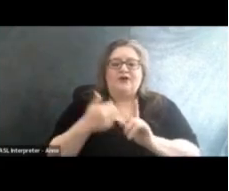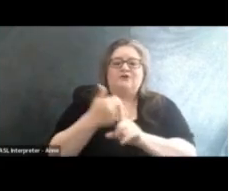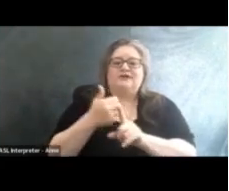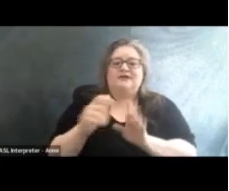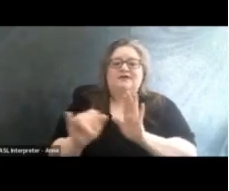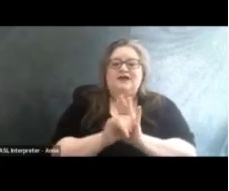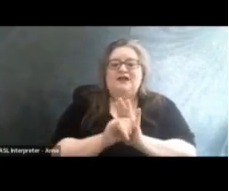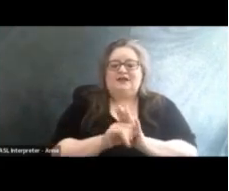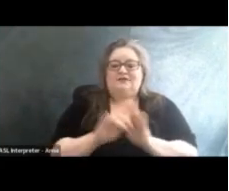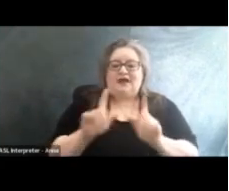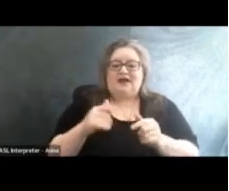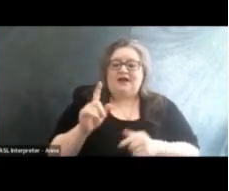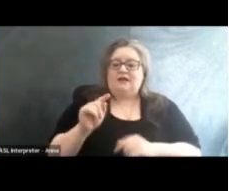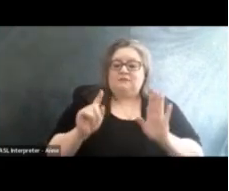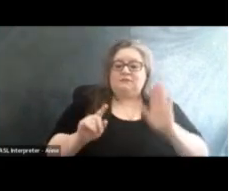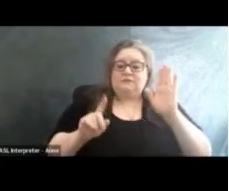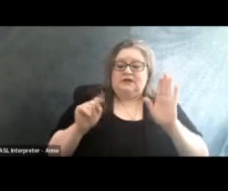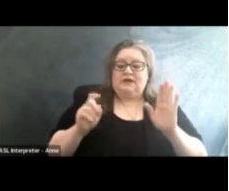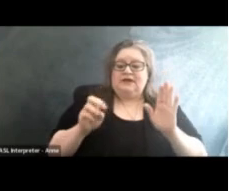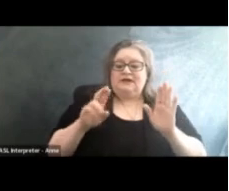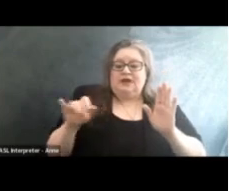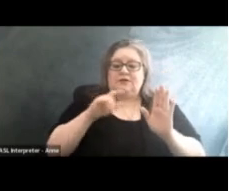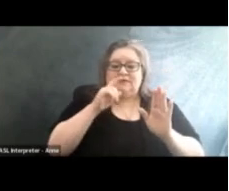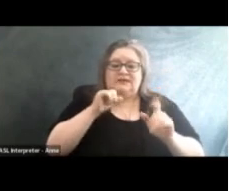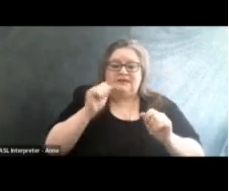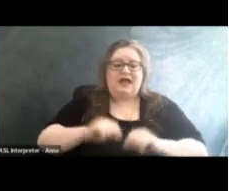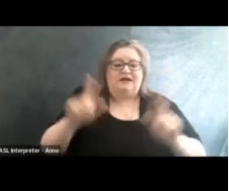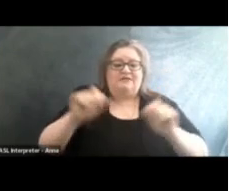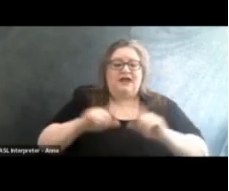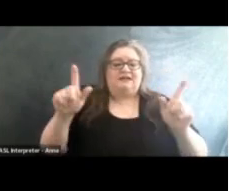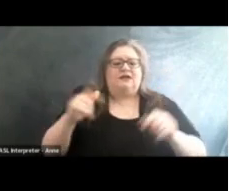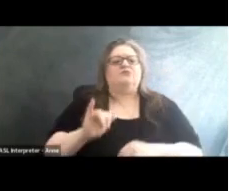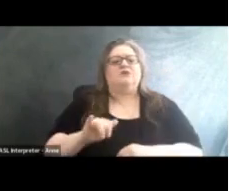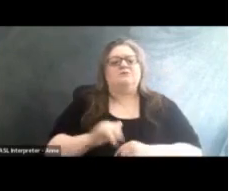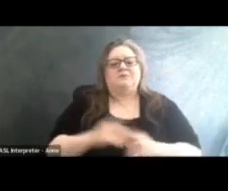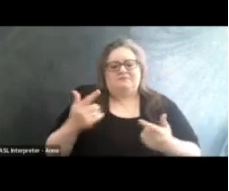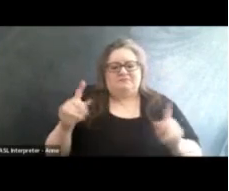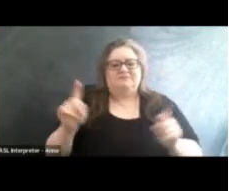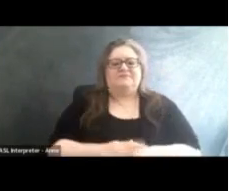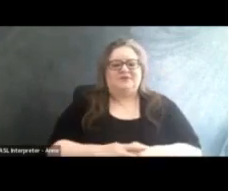Terry, it's not moving, do you? It's not advancing. Huh. Maria Crowley: There we go. Terry Camacho-Gonsalves: That's